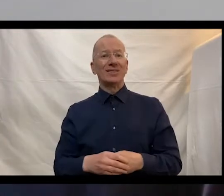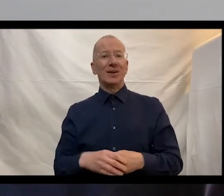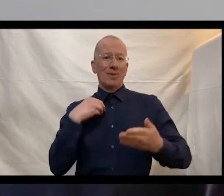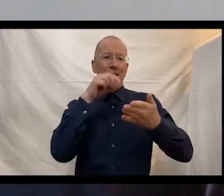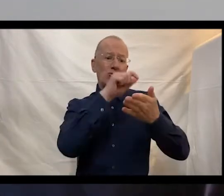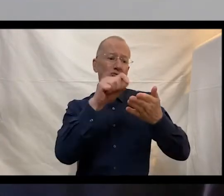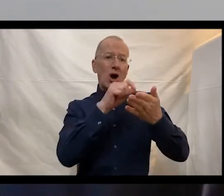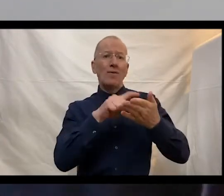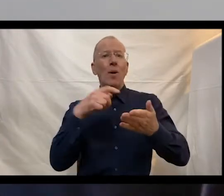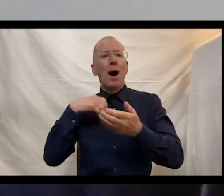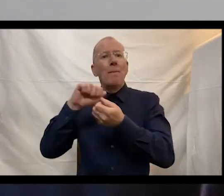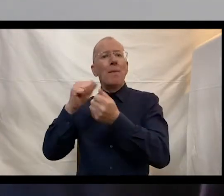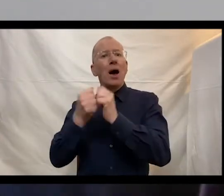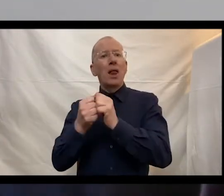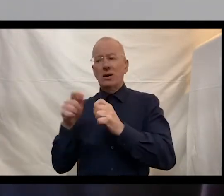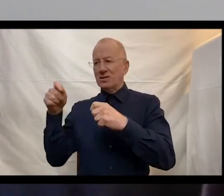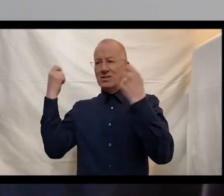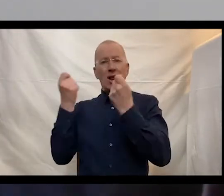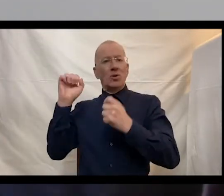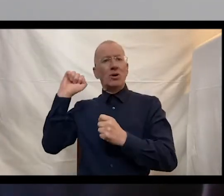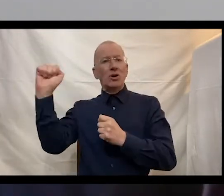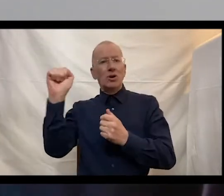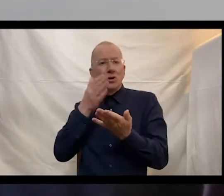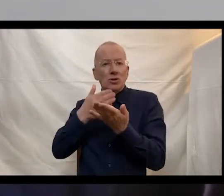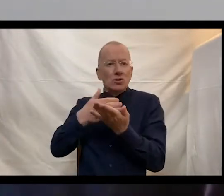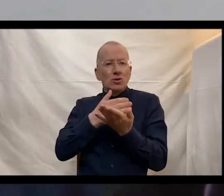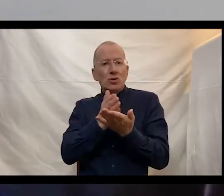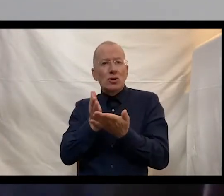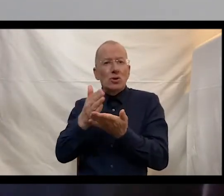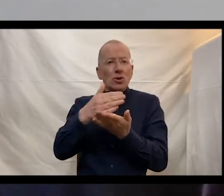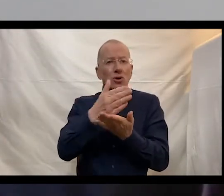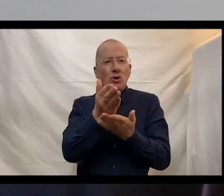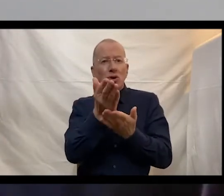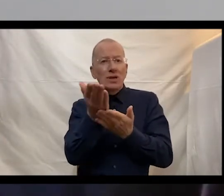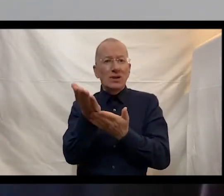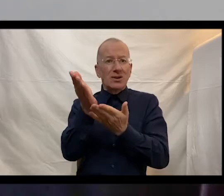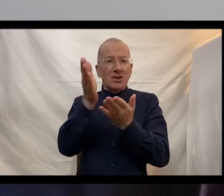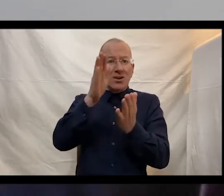I wrote this piece for my partner, it celebrates her journey